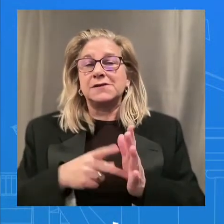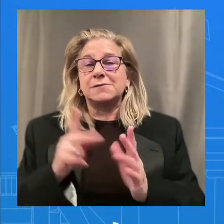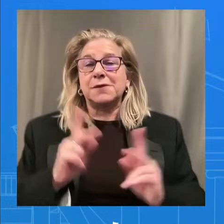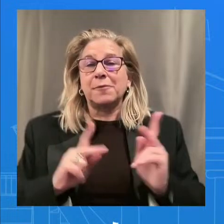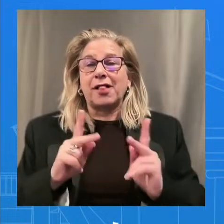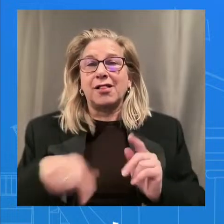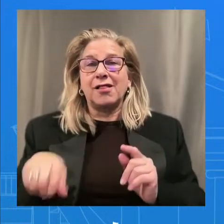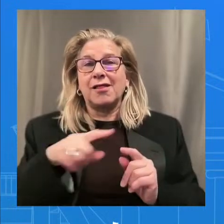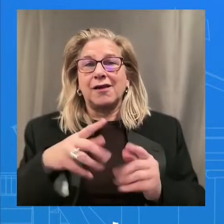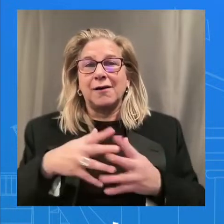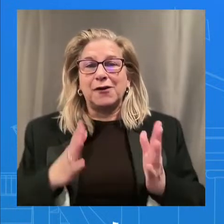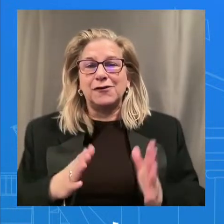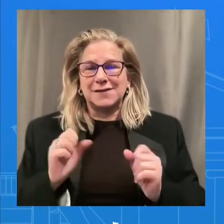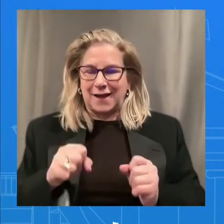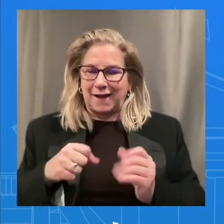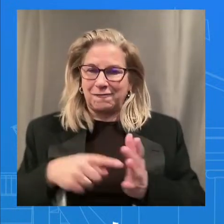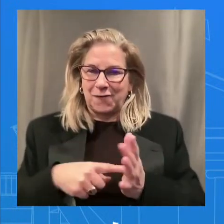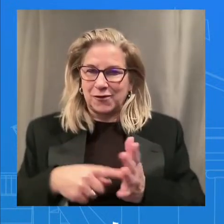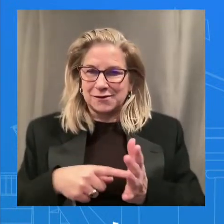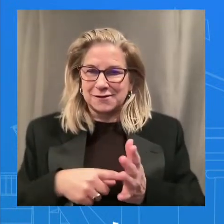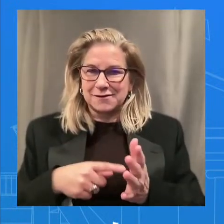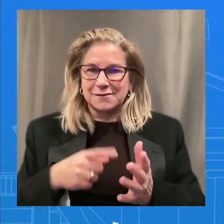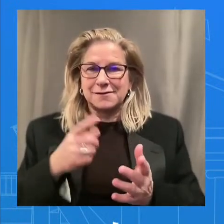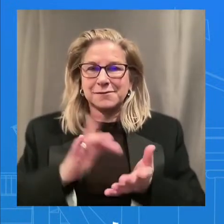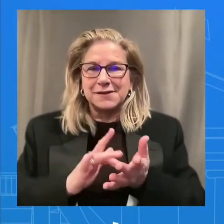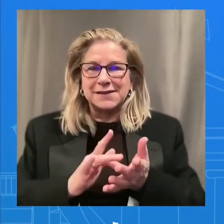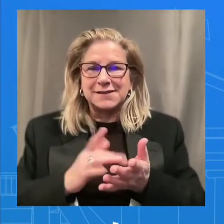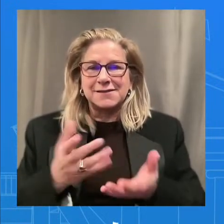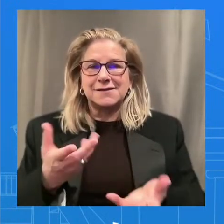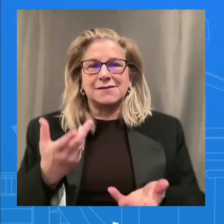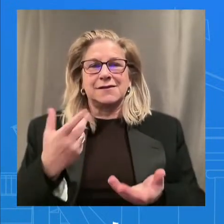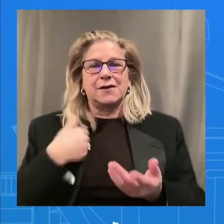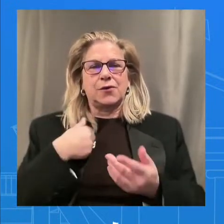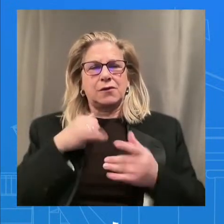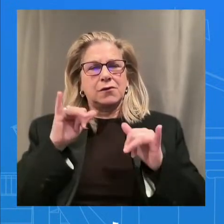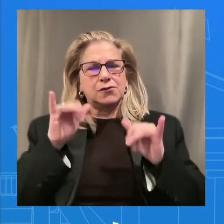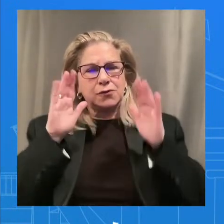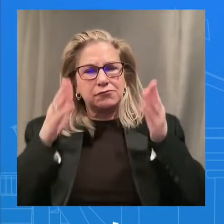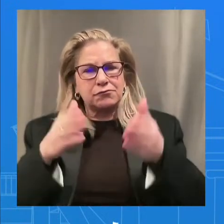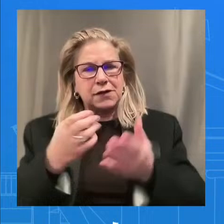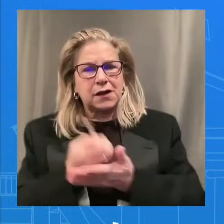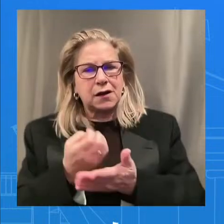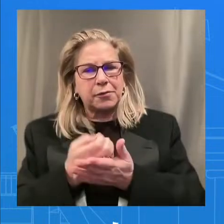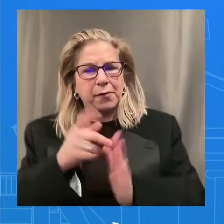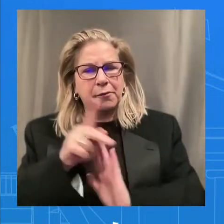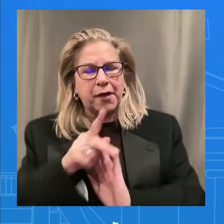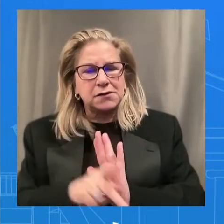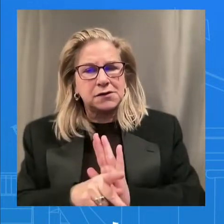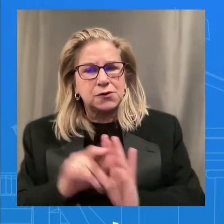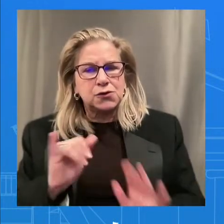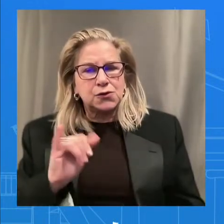and, certainly, moving forward. I don’t have anything beyond that. Guys, I will see you -- The Press: Karine -- Ms. Jean-Pierre: I’ll be back. I’ll be back. I’ll be seeing -- The Press: Karine, there’s been a lot of like -- Ms. Jean-Pierre: Yeah.